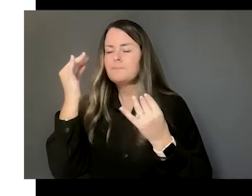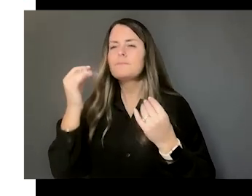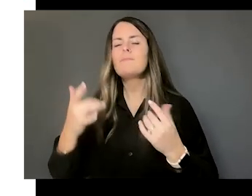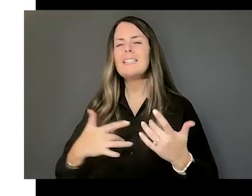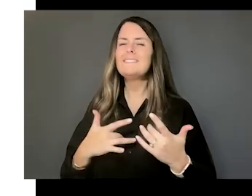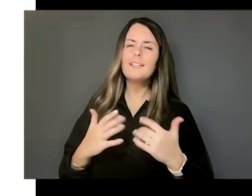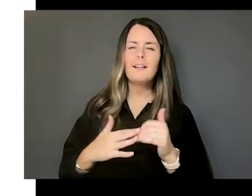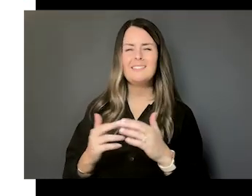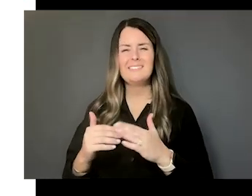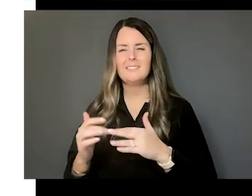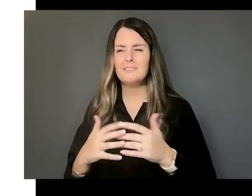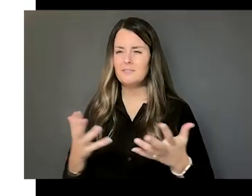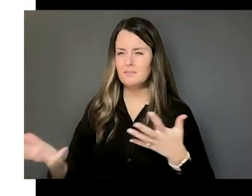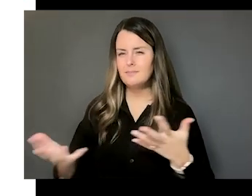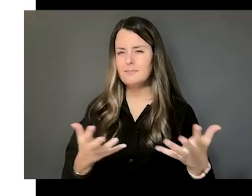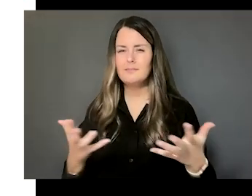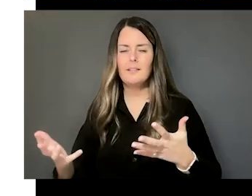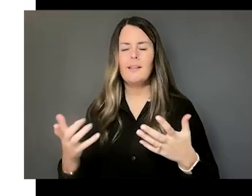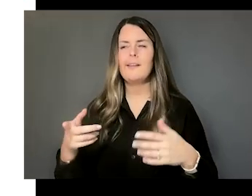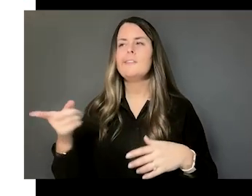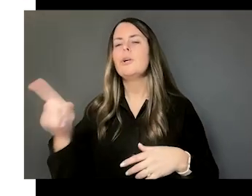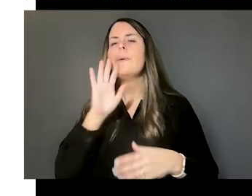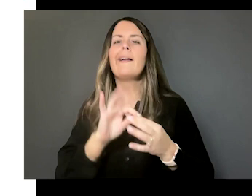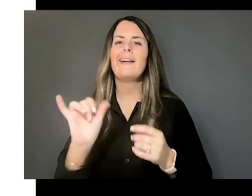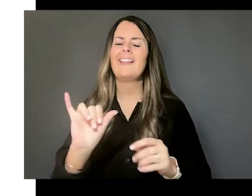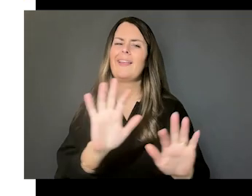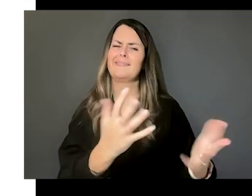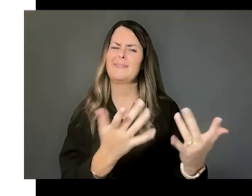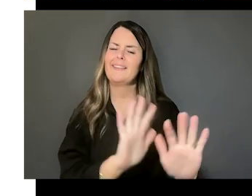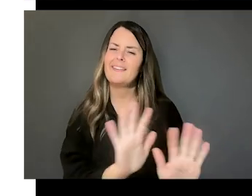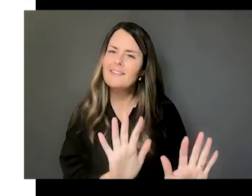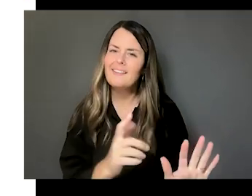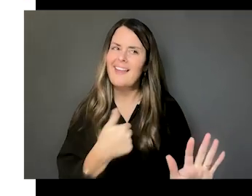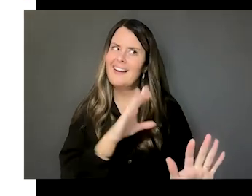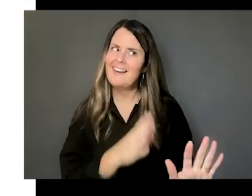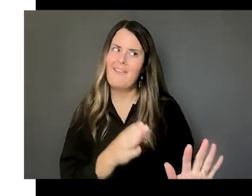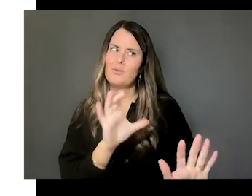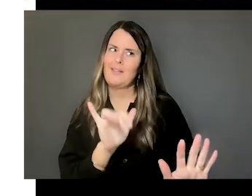There were moments of discomfort where she would say things like, “Wait, no, I've never done it this way.